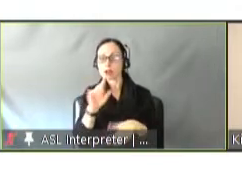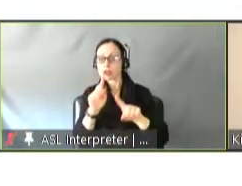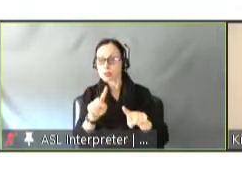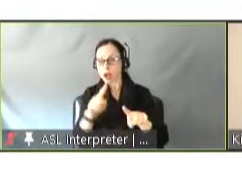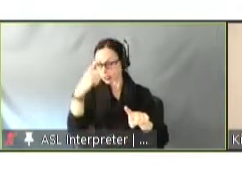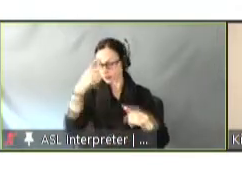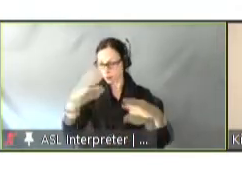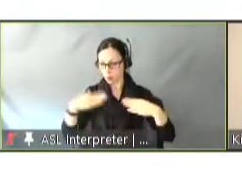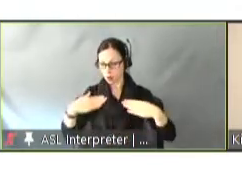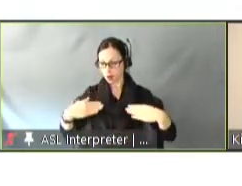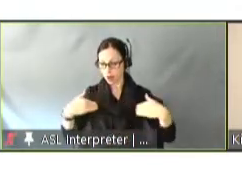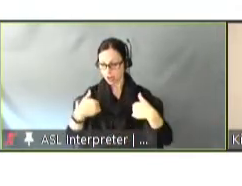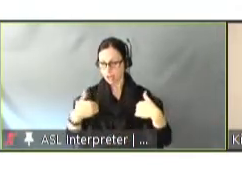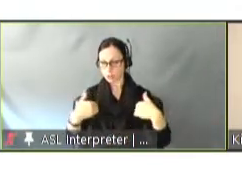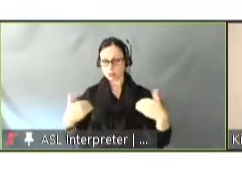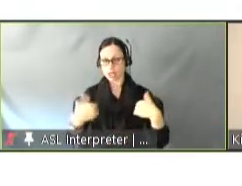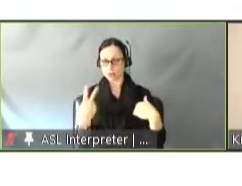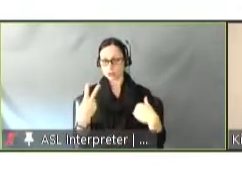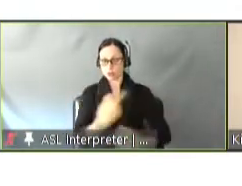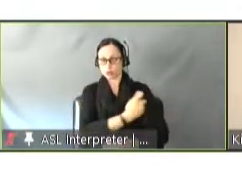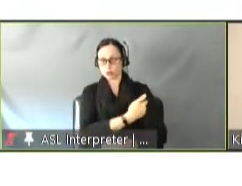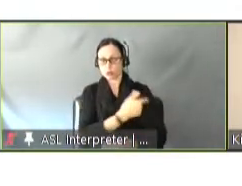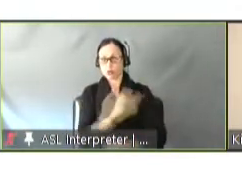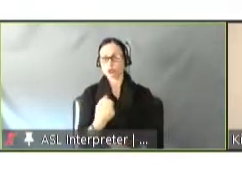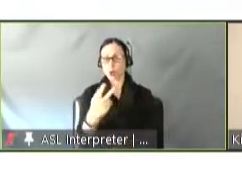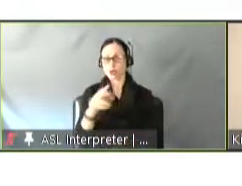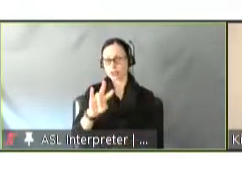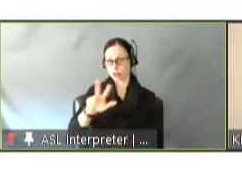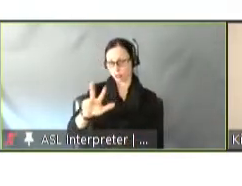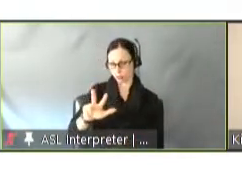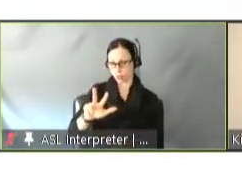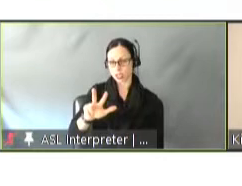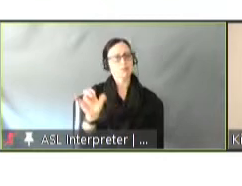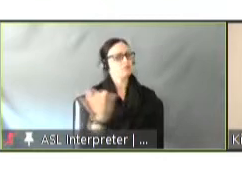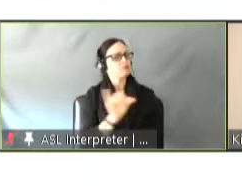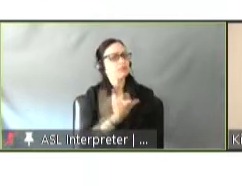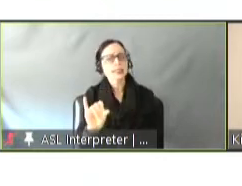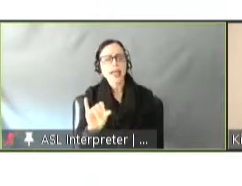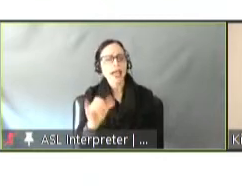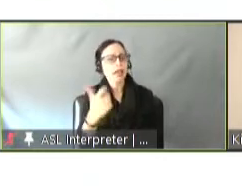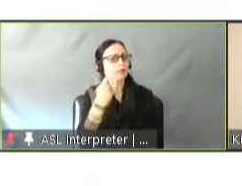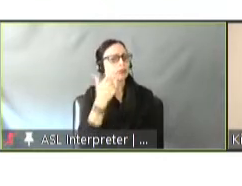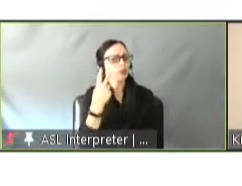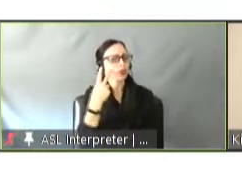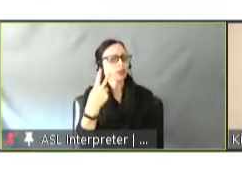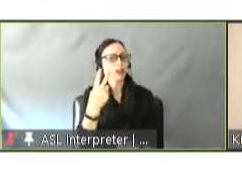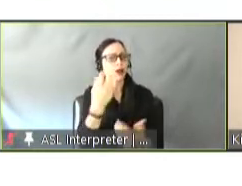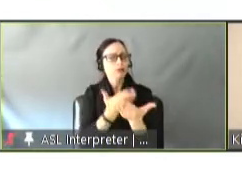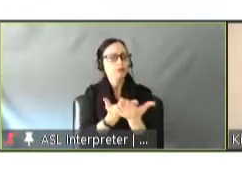two doses of mRNA-1273, the story is the same as what you saw on the data from the humans prior.